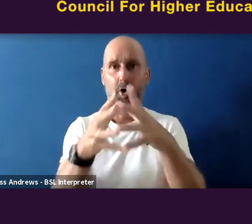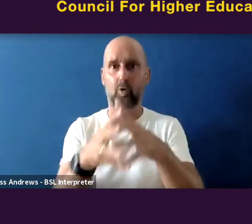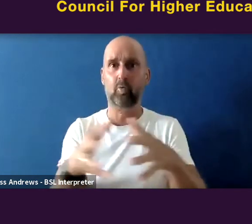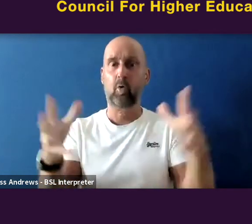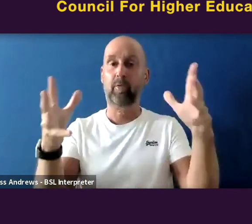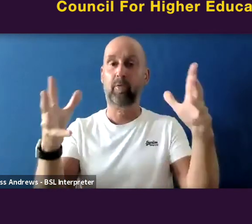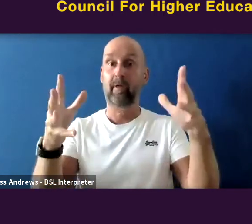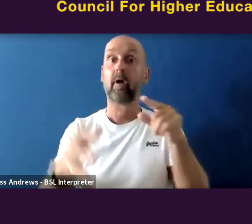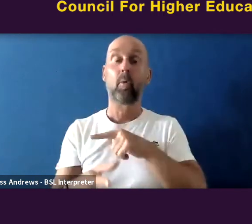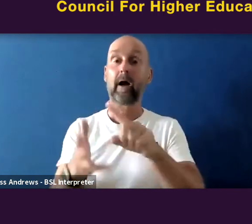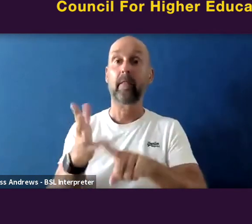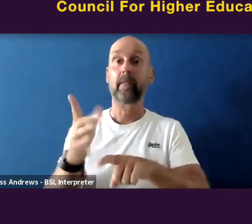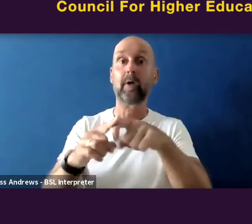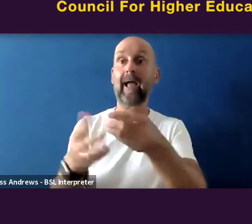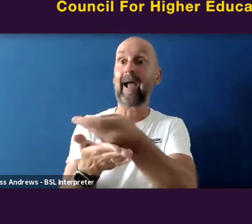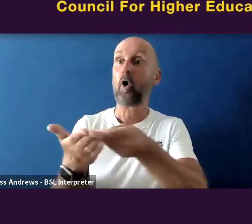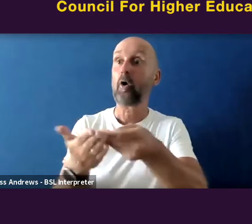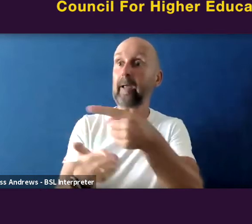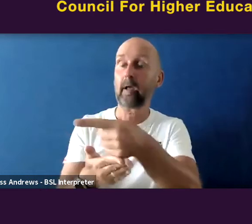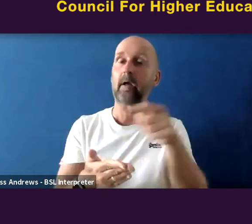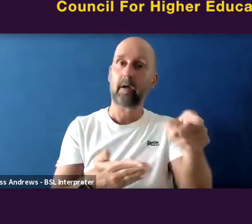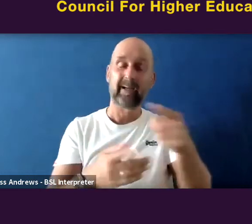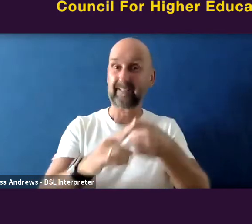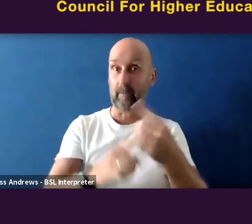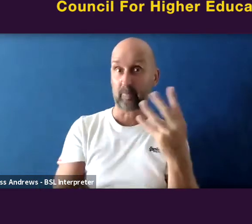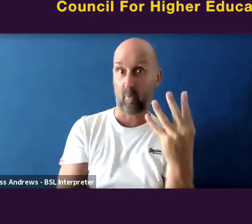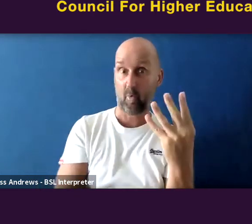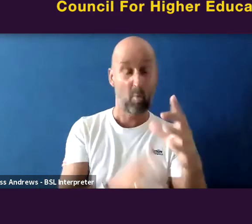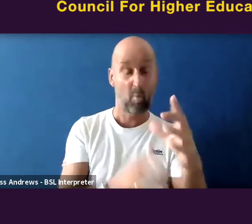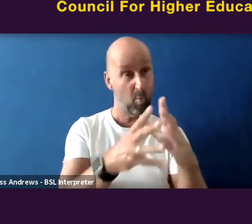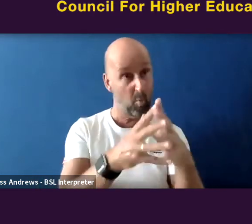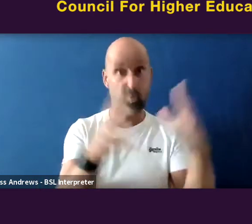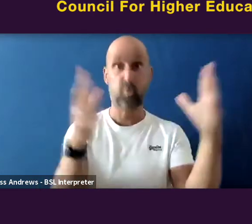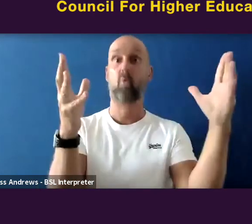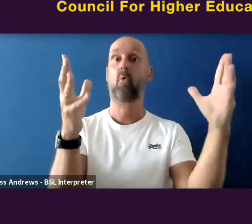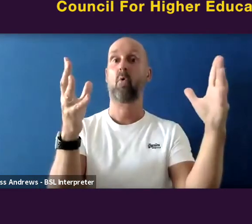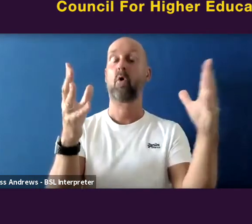of the UK economy as a whole, creating jobs at three times the rate of the UK average,